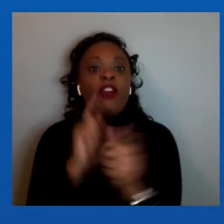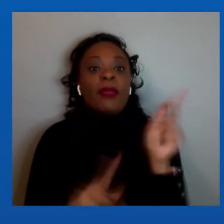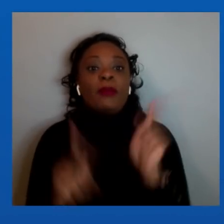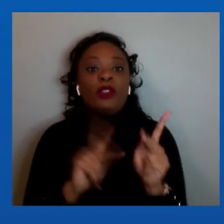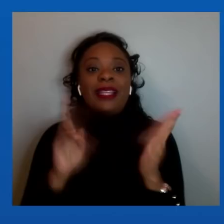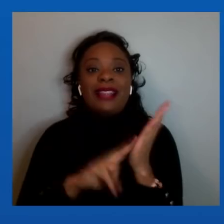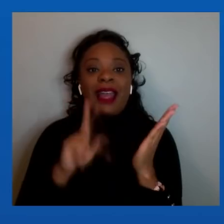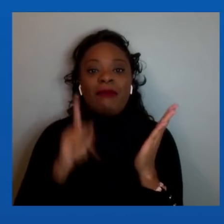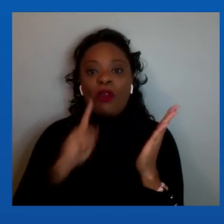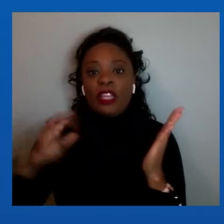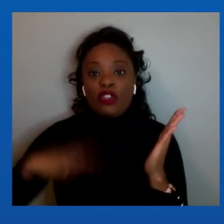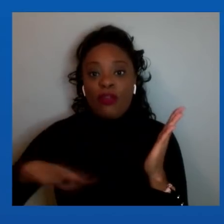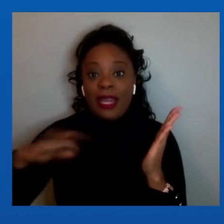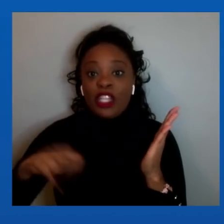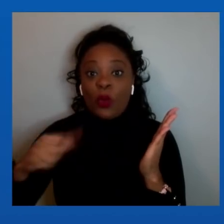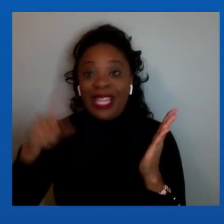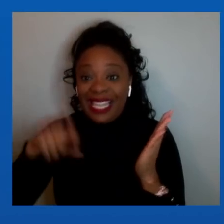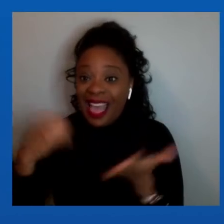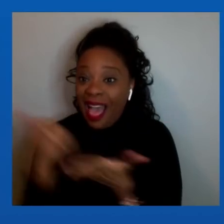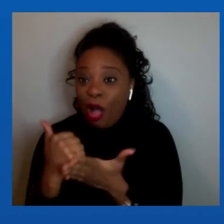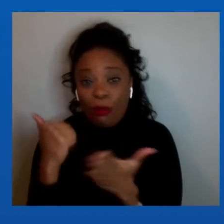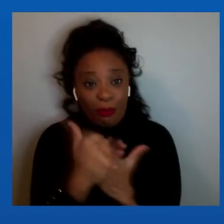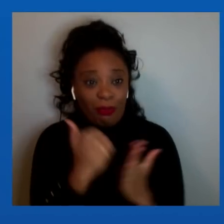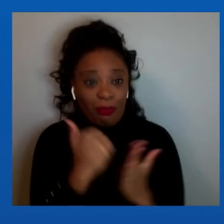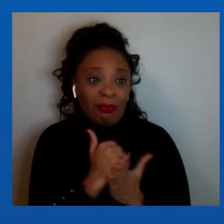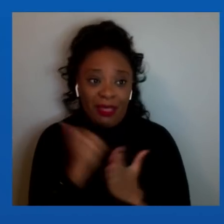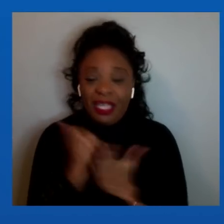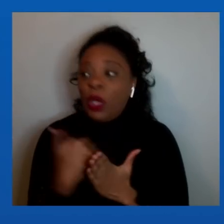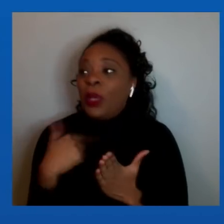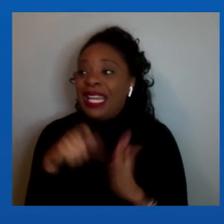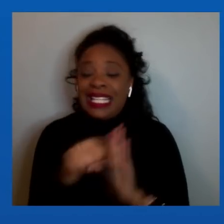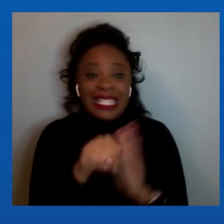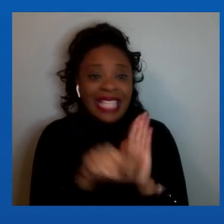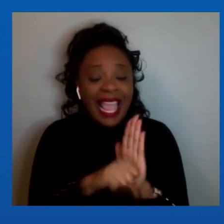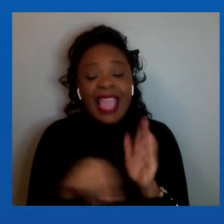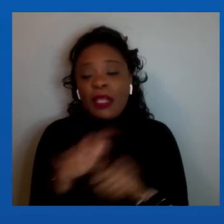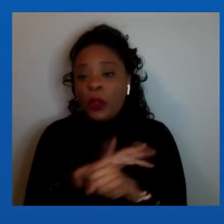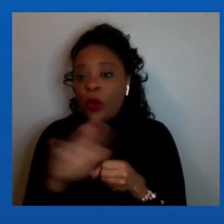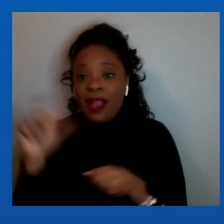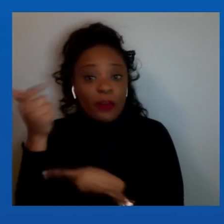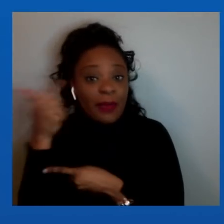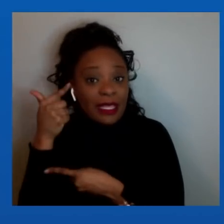So, we need help. We need state and local governments to send out texts